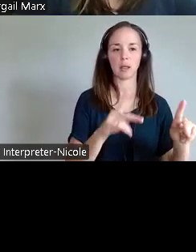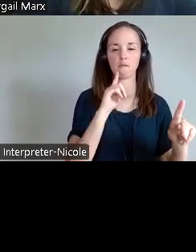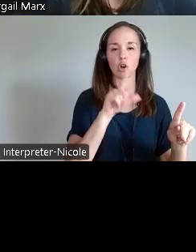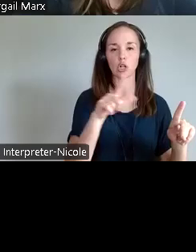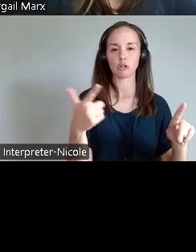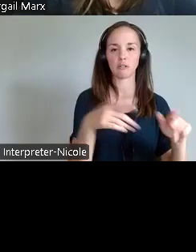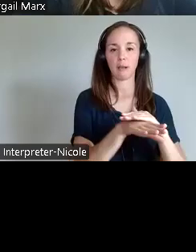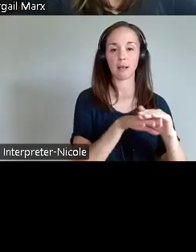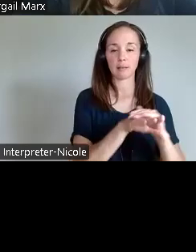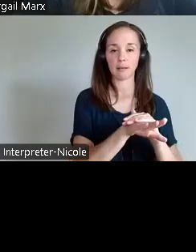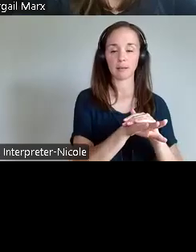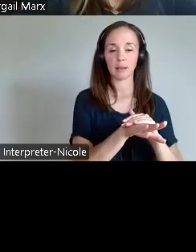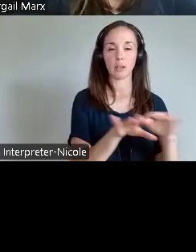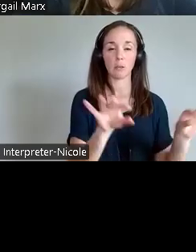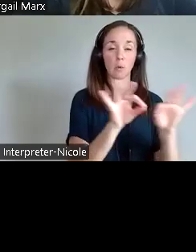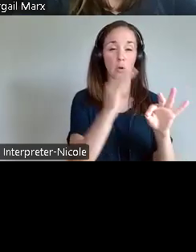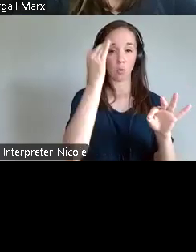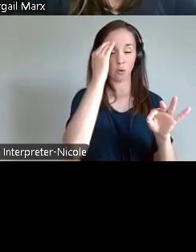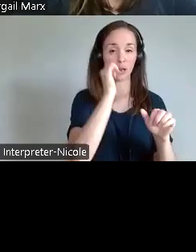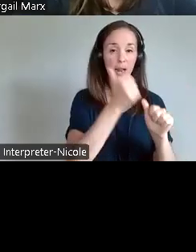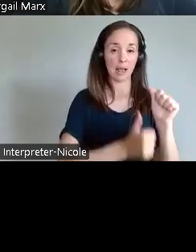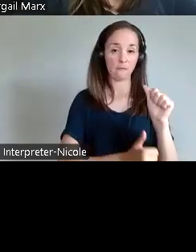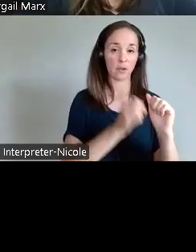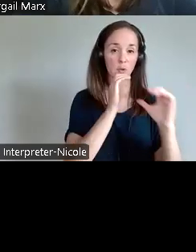So it's important to nope that not every communication device offers the